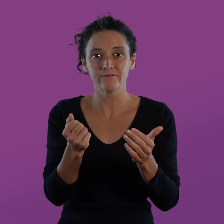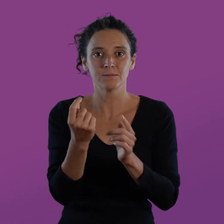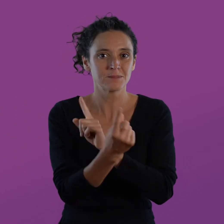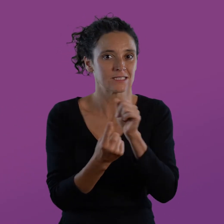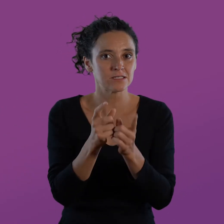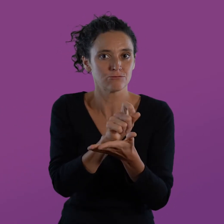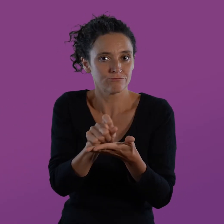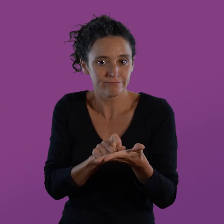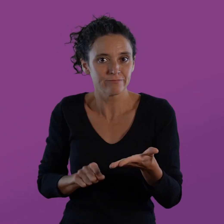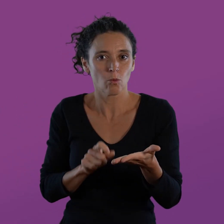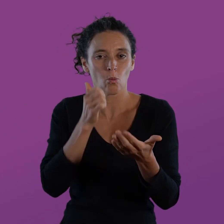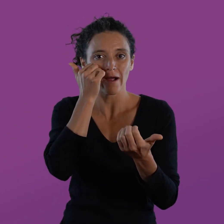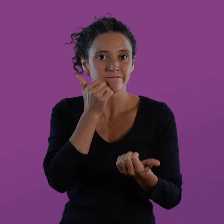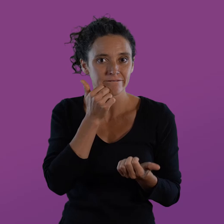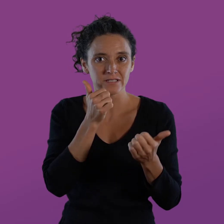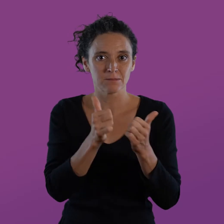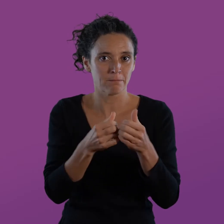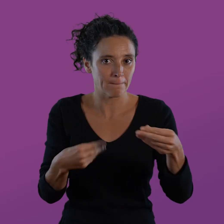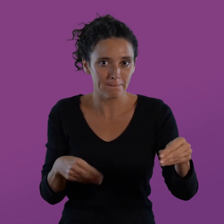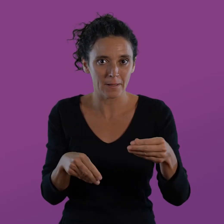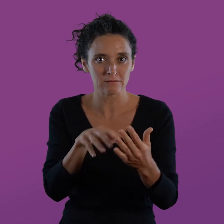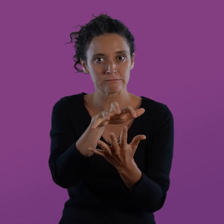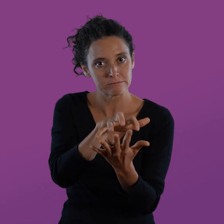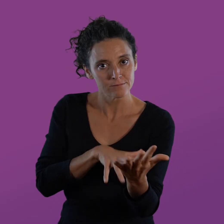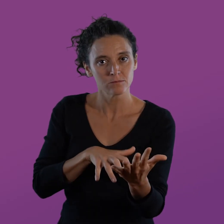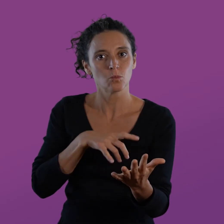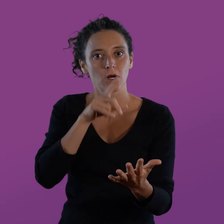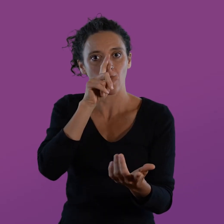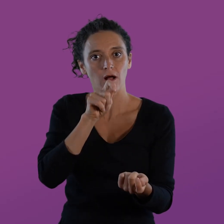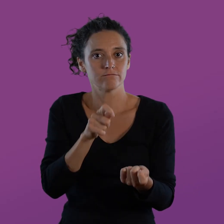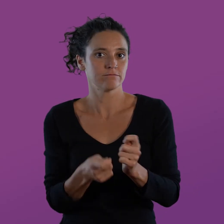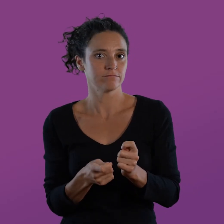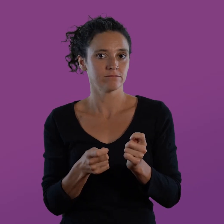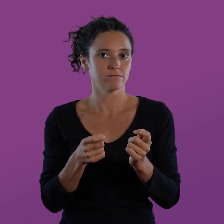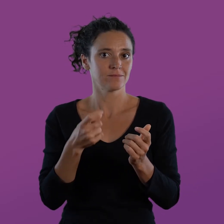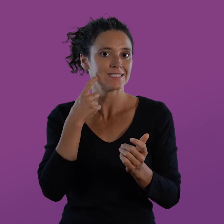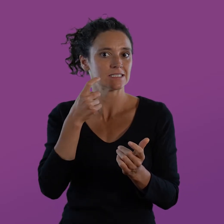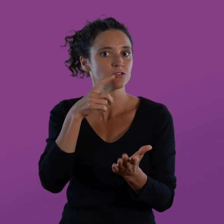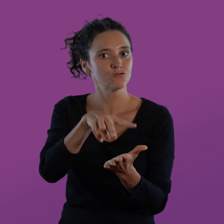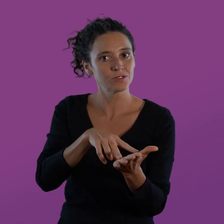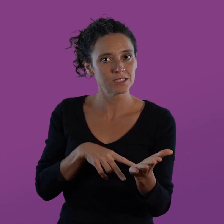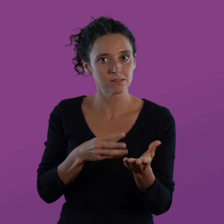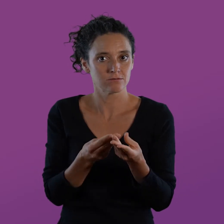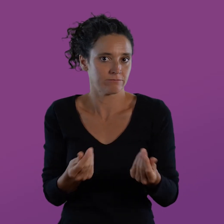To support people with intellectual and cognitive disability, written resources used in meetings and hearing materials will,